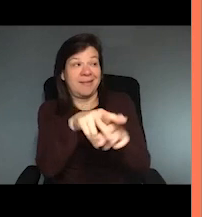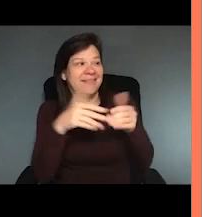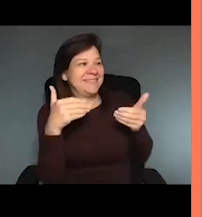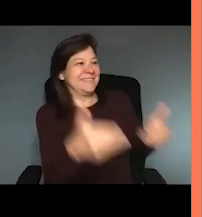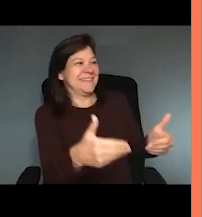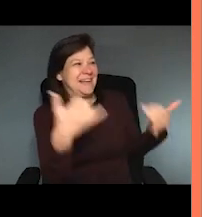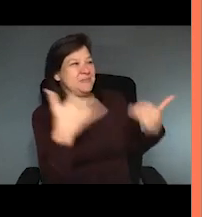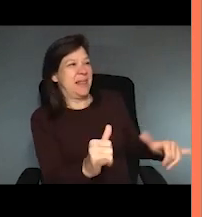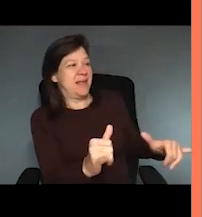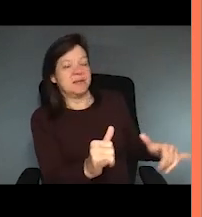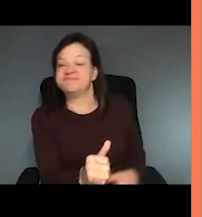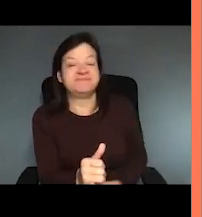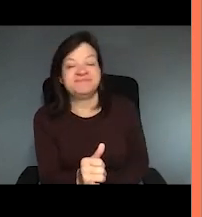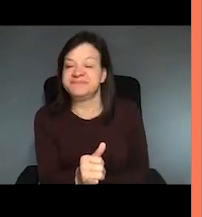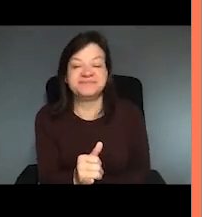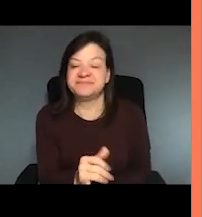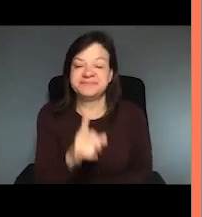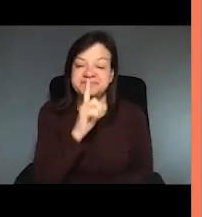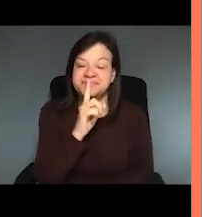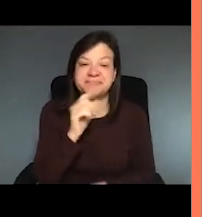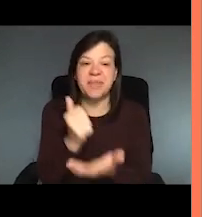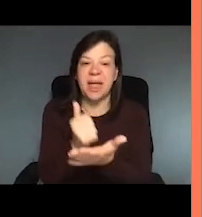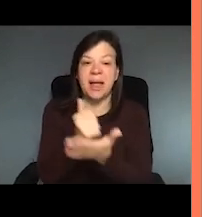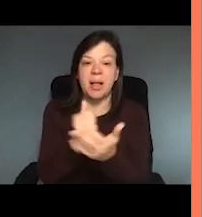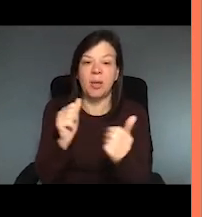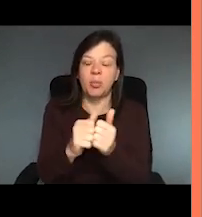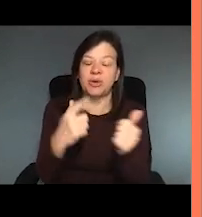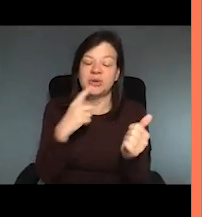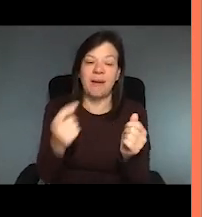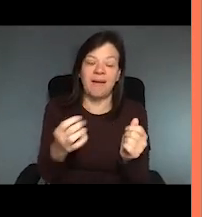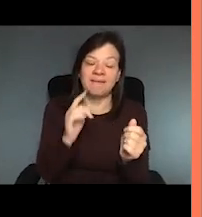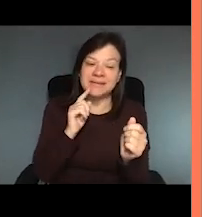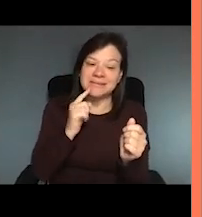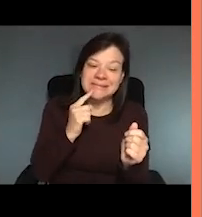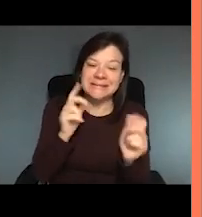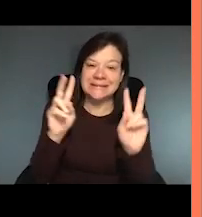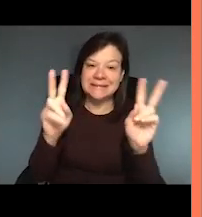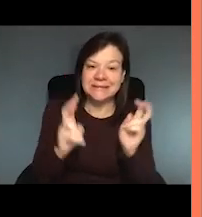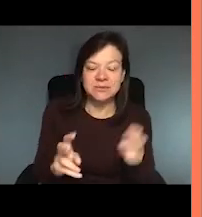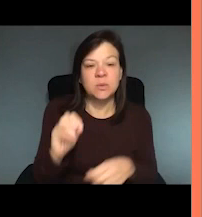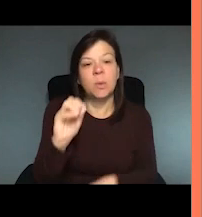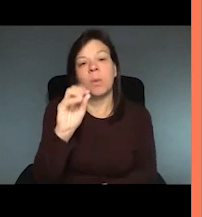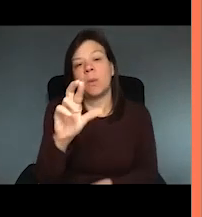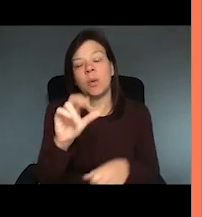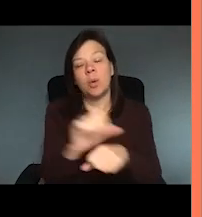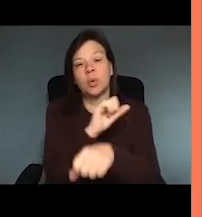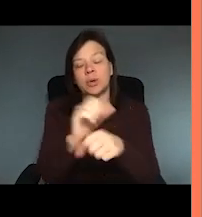BUT IT DOESN'T REALLY HELP WHEN YOU HAVE A SIGNIFICANT ISSUE OR IF YOU ARE WORKING IN A BRAND NEW ENVIRONMENT